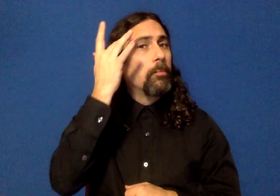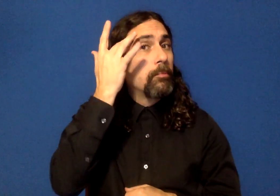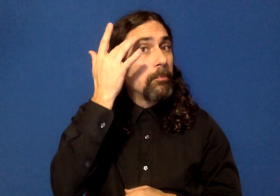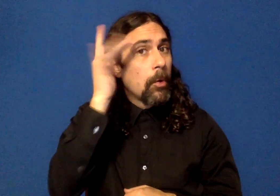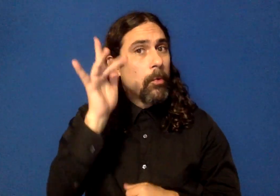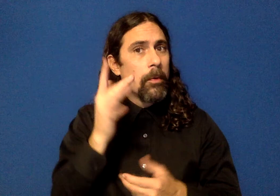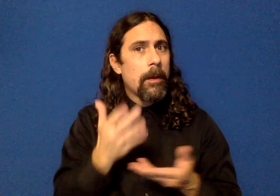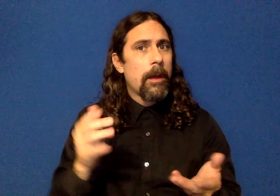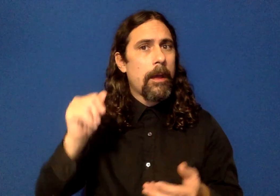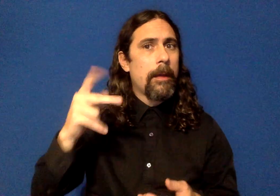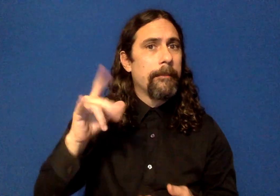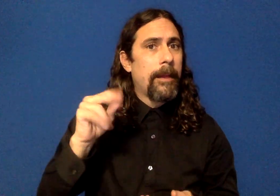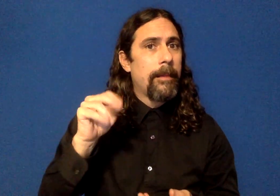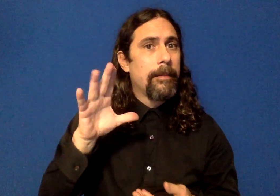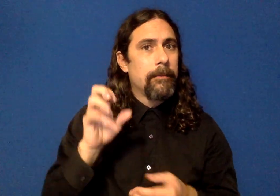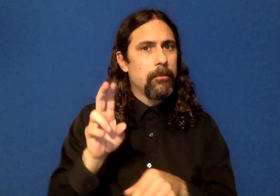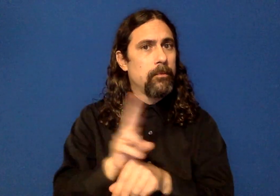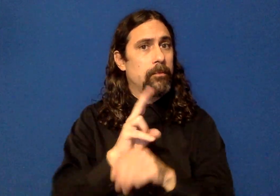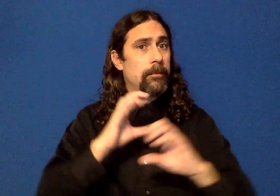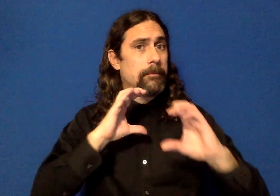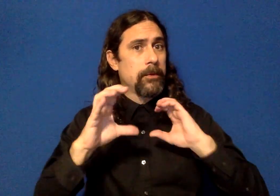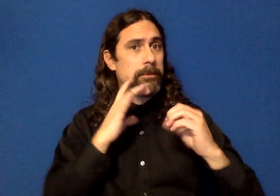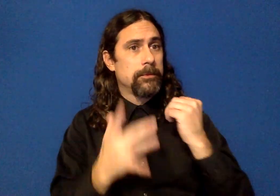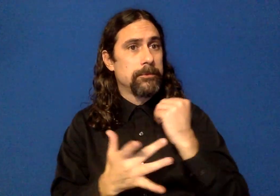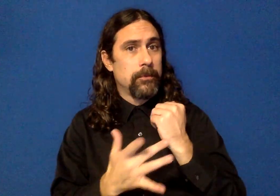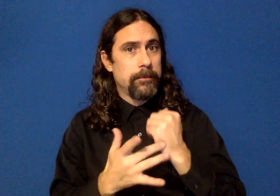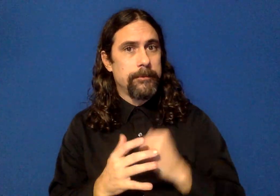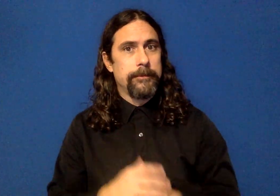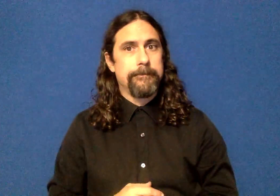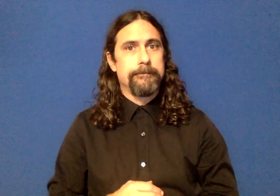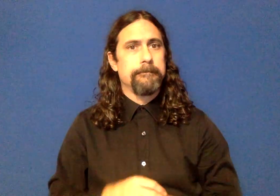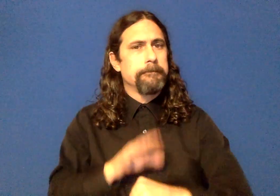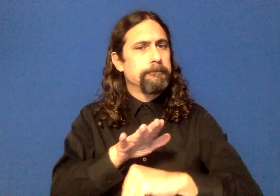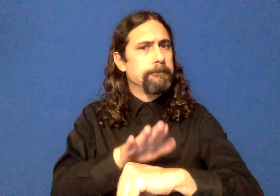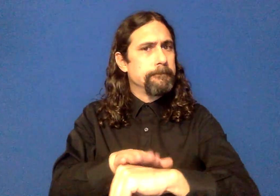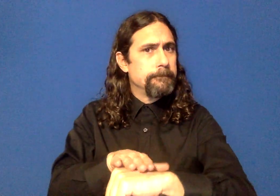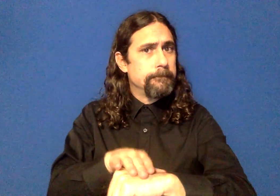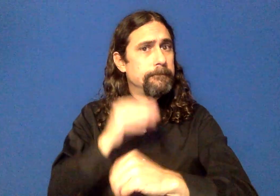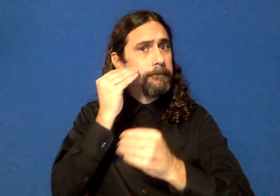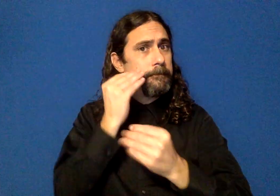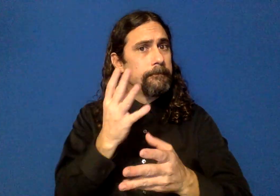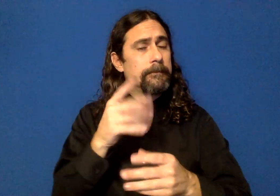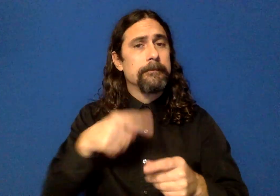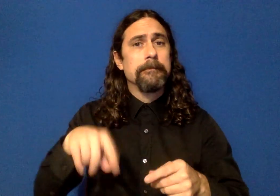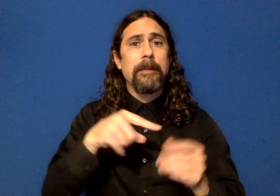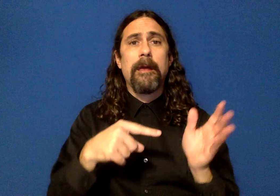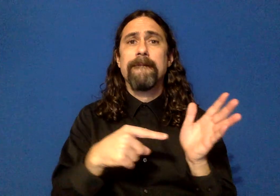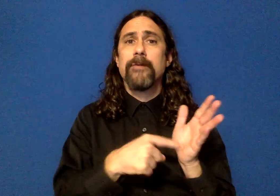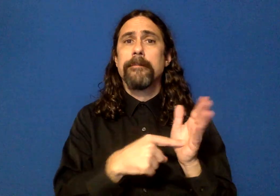considered for disability set-aside units. When a household applies for a lottery and